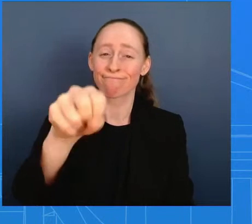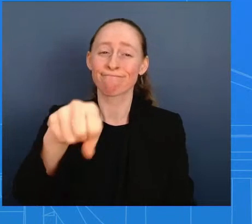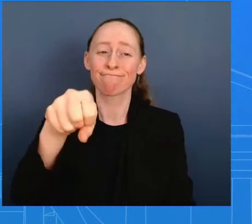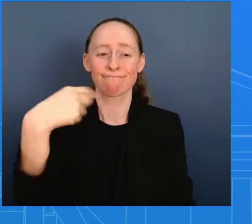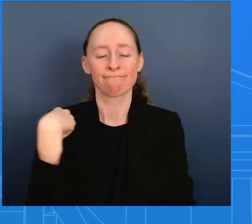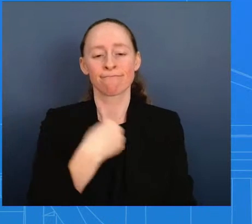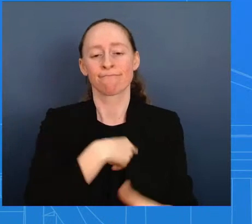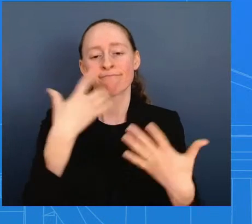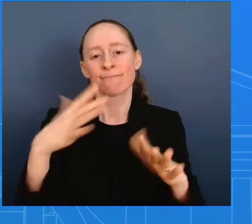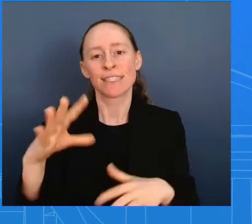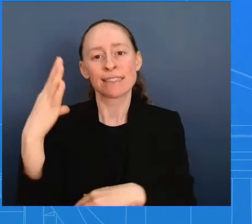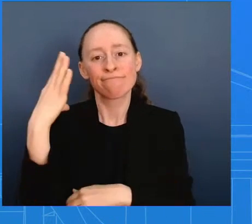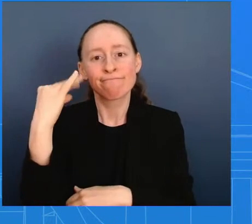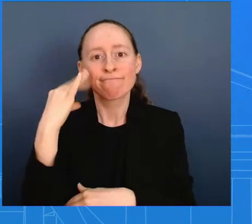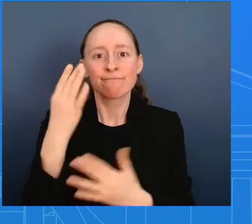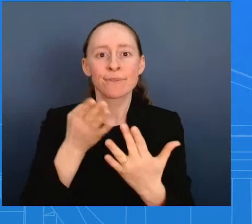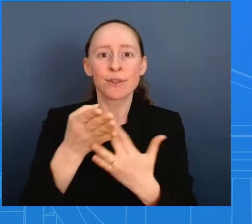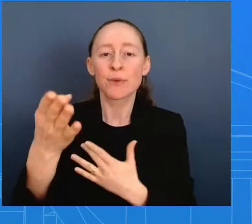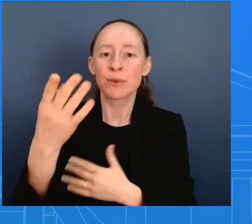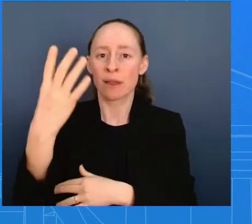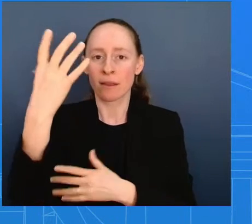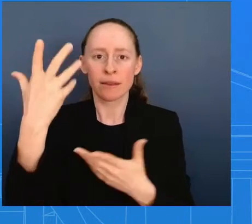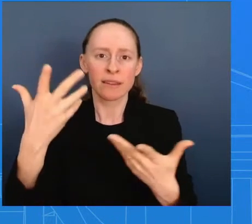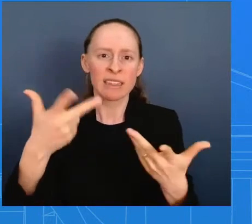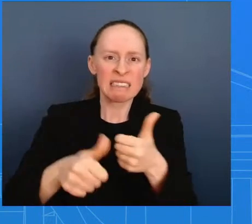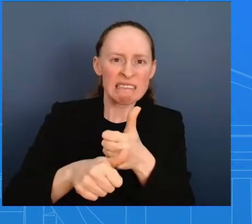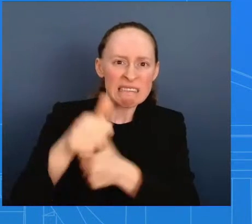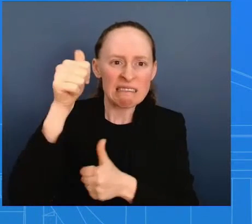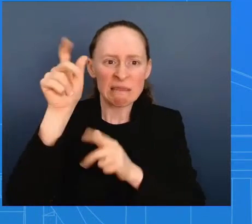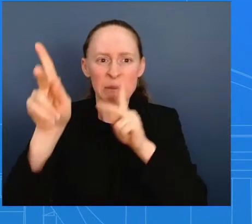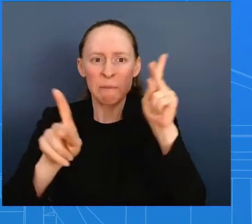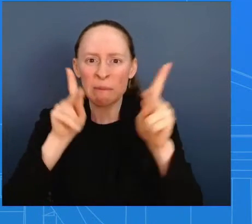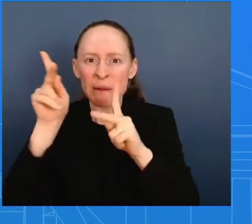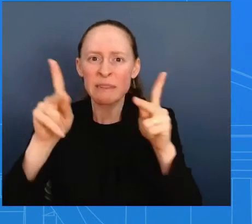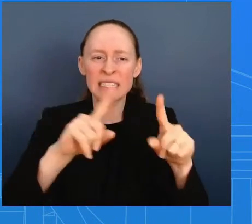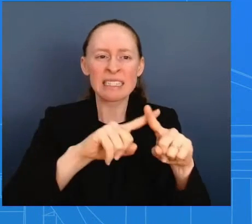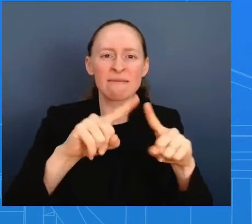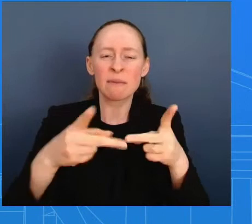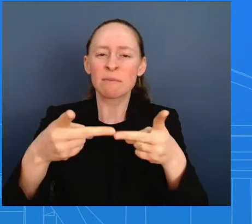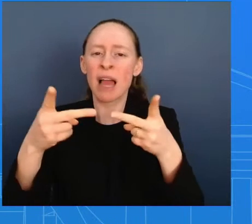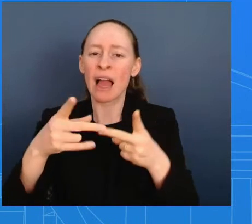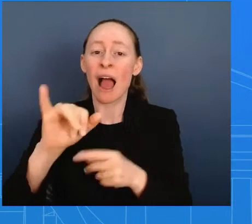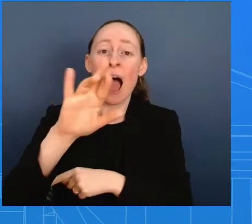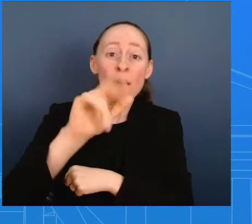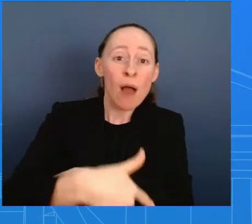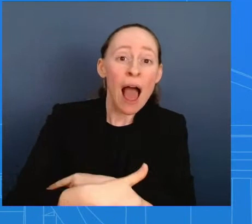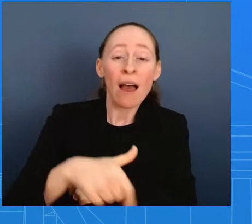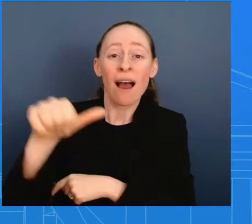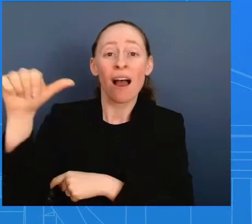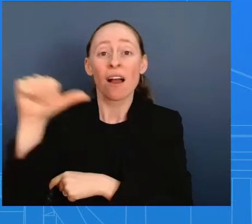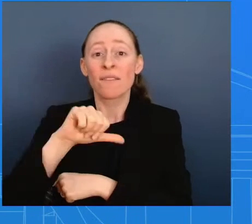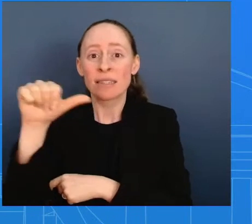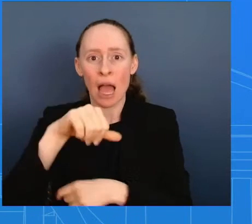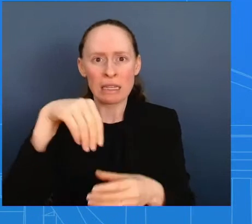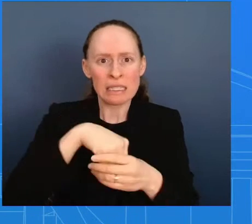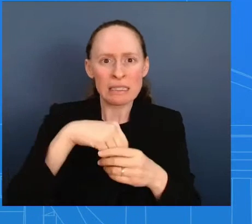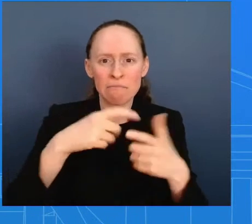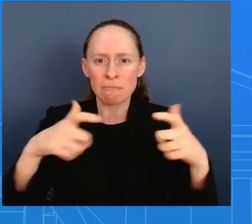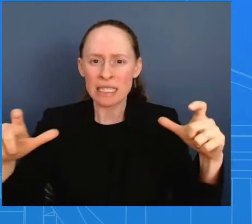and we know that it is not as simple as executing a military operation and calling it a day. As I said in my opening comments,